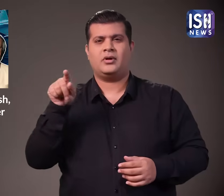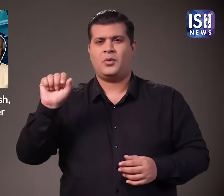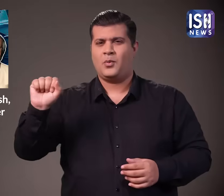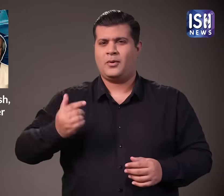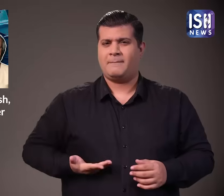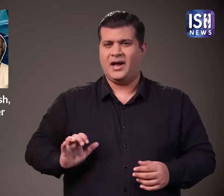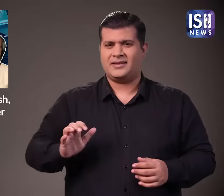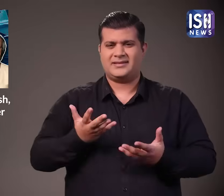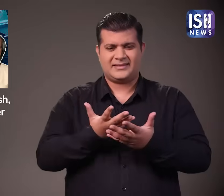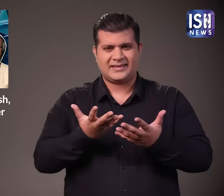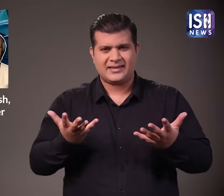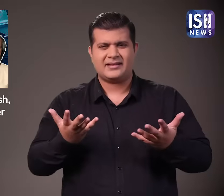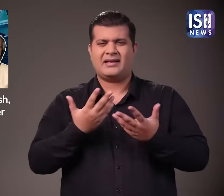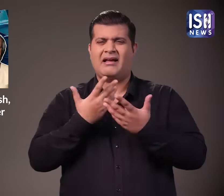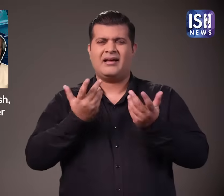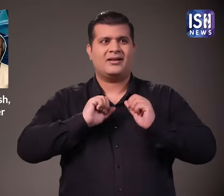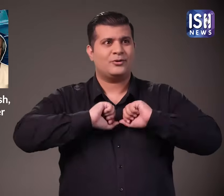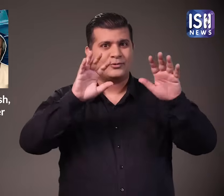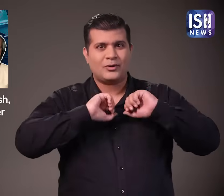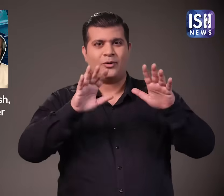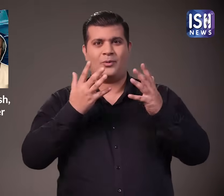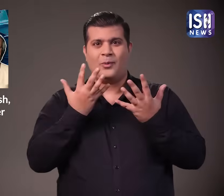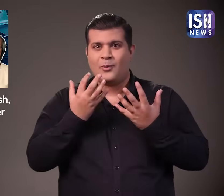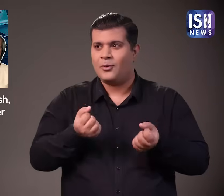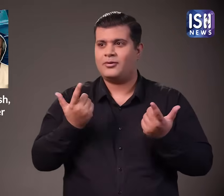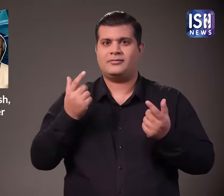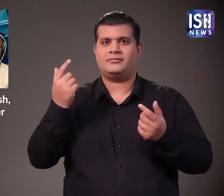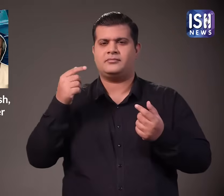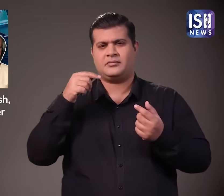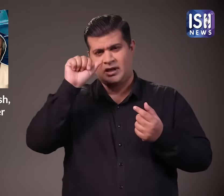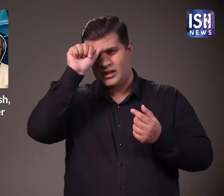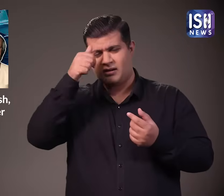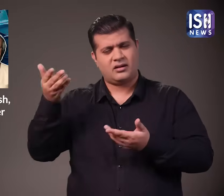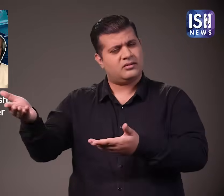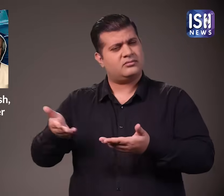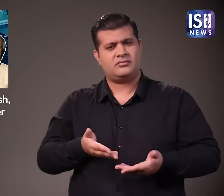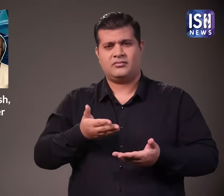Bangladesh wanted to trade its goods and India supported them.